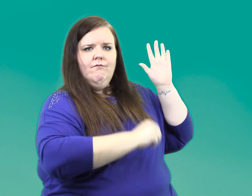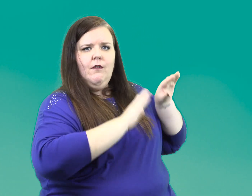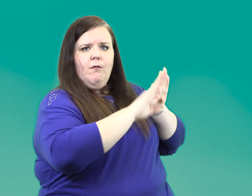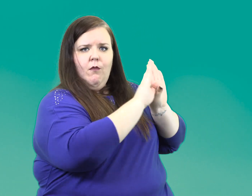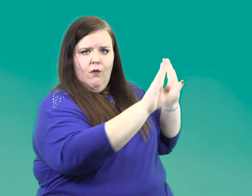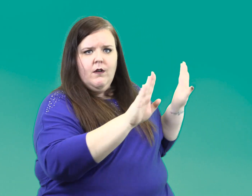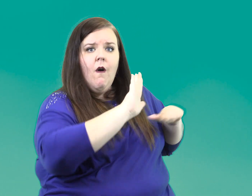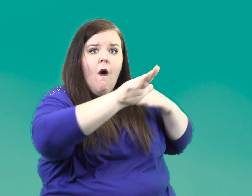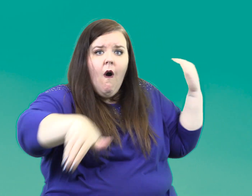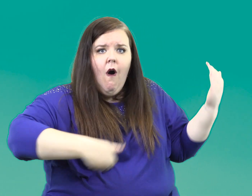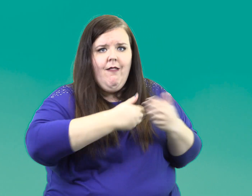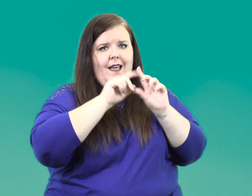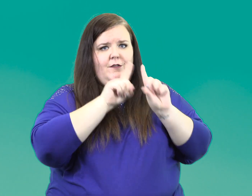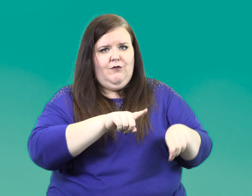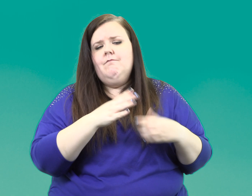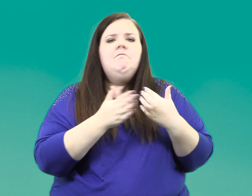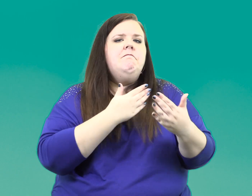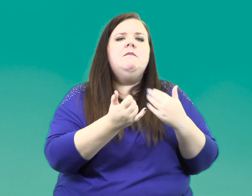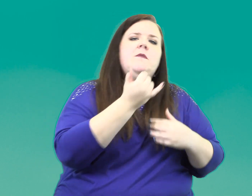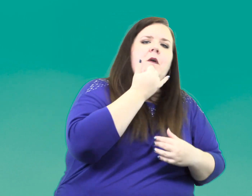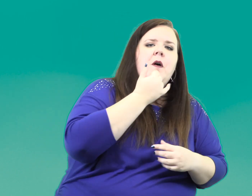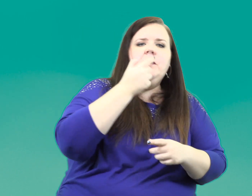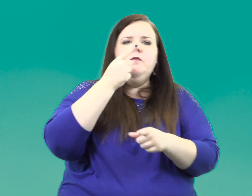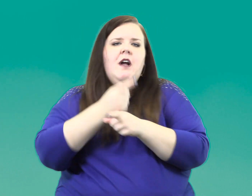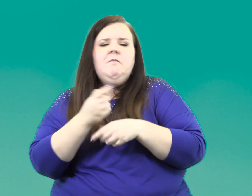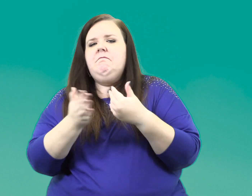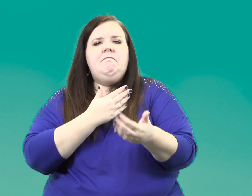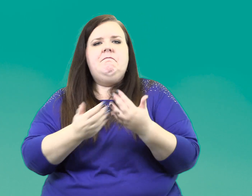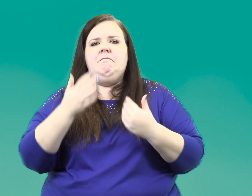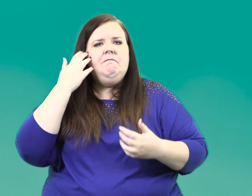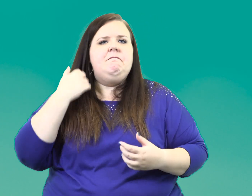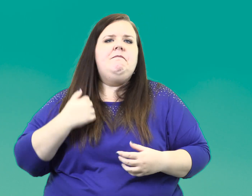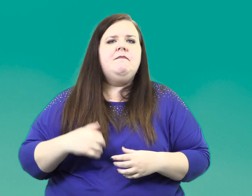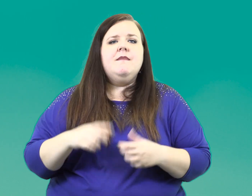I write all of the students' answers on the board. It does not matter if they are wrong or right.